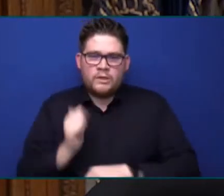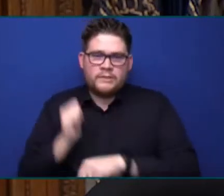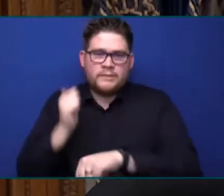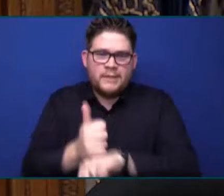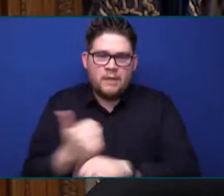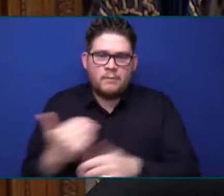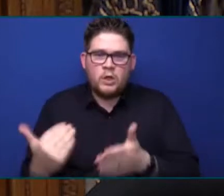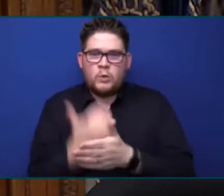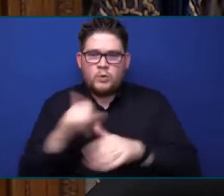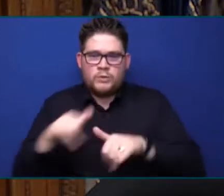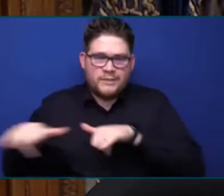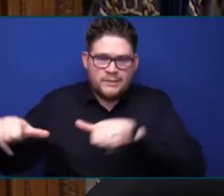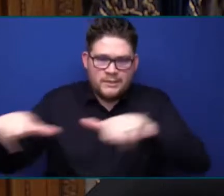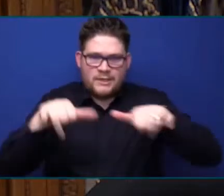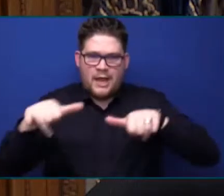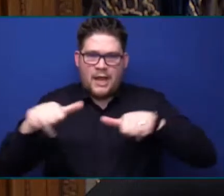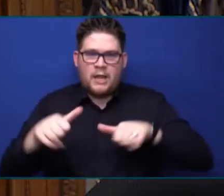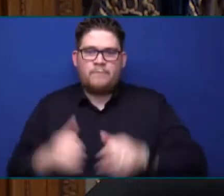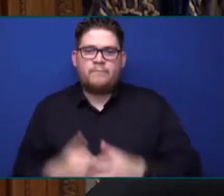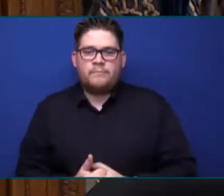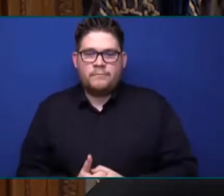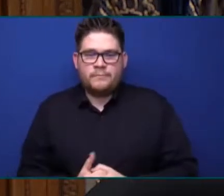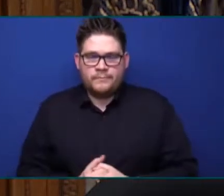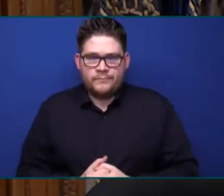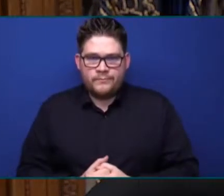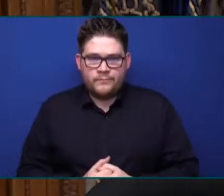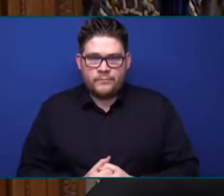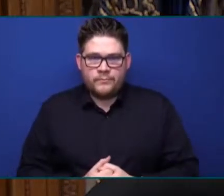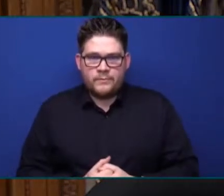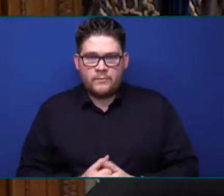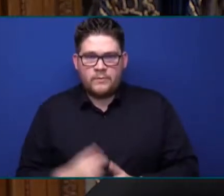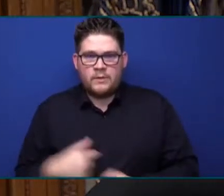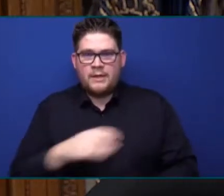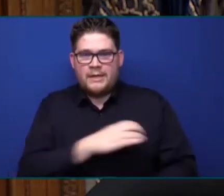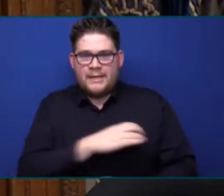Current members of the committee include: Chris McBride from B.C. Spinal Cord Injury;